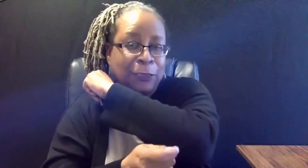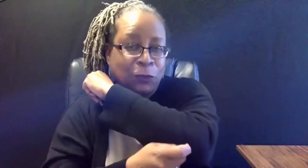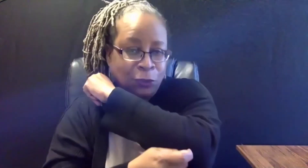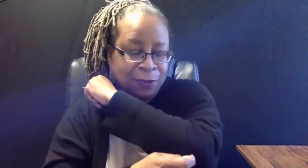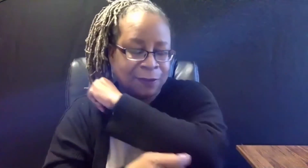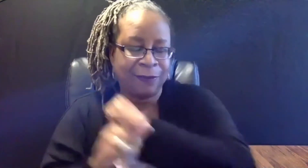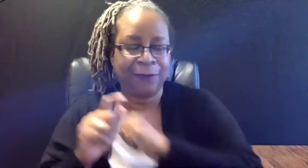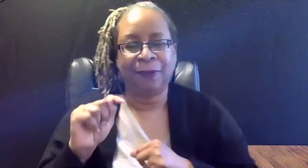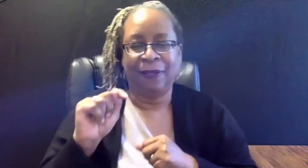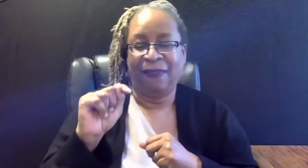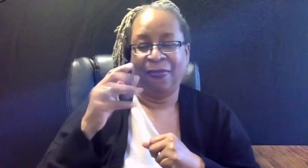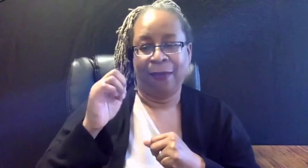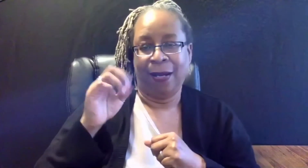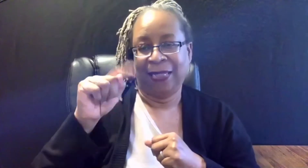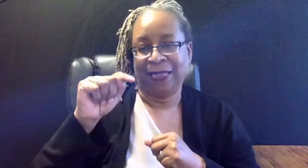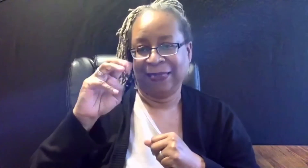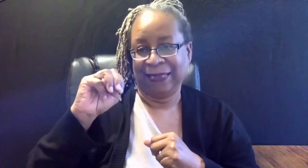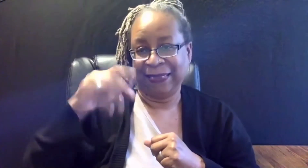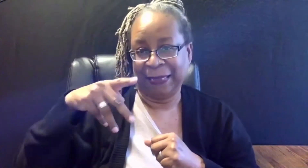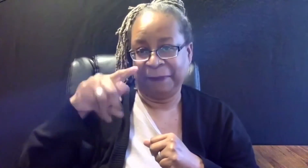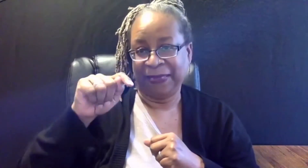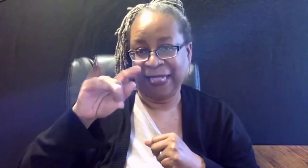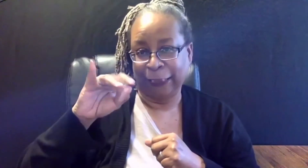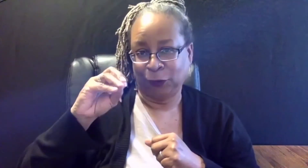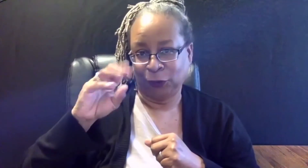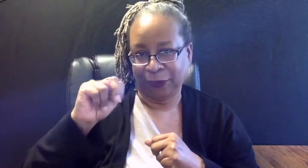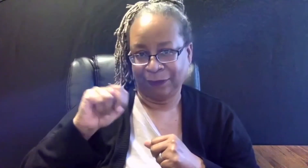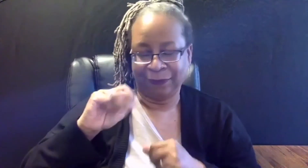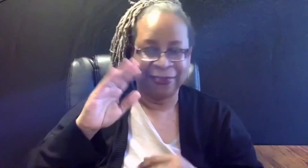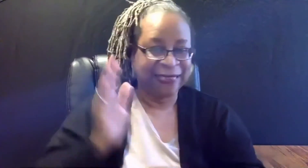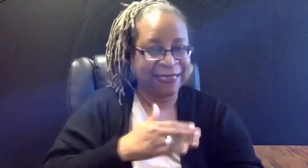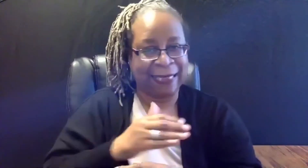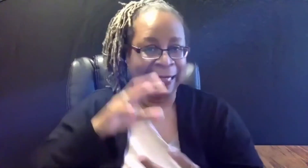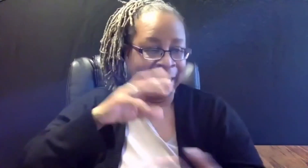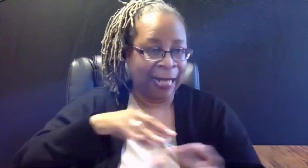It reminded me of that group, the Temptations, if you're familiar.